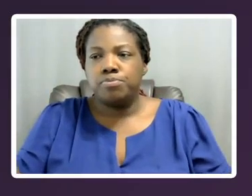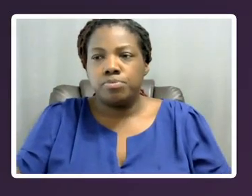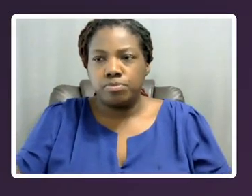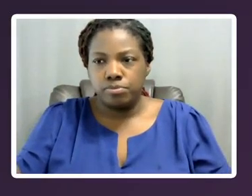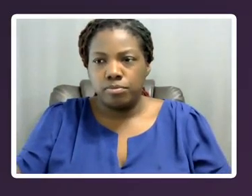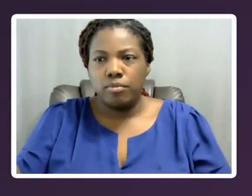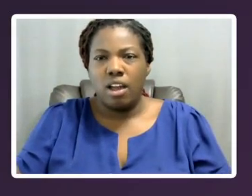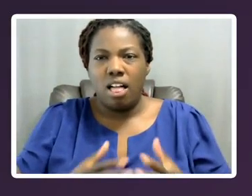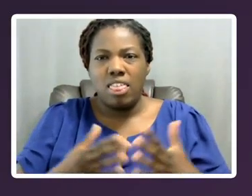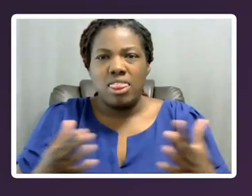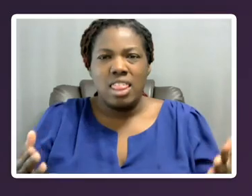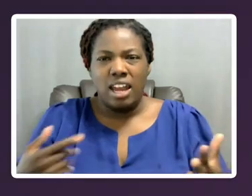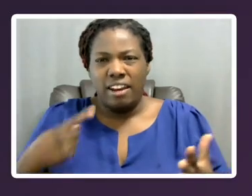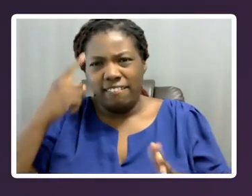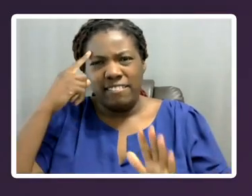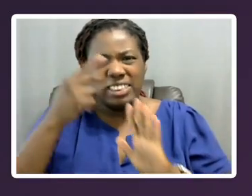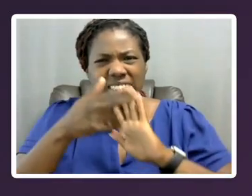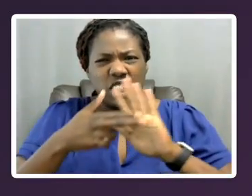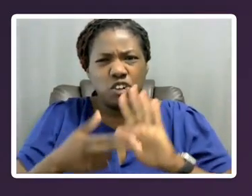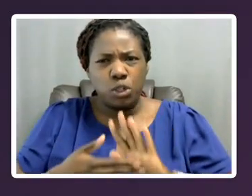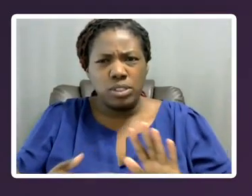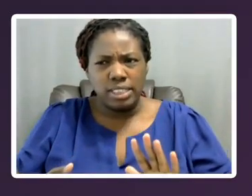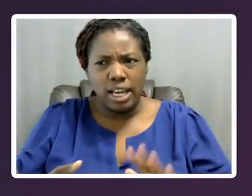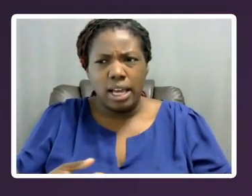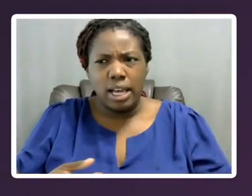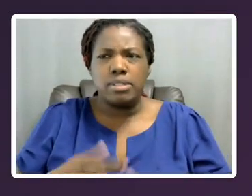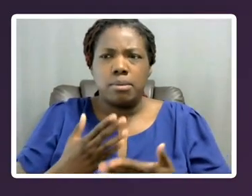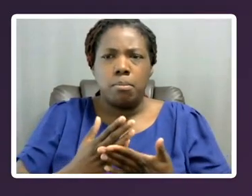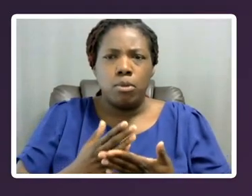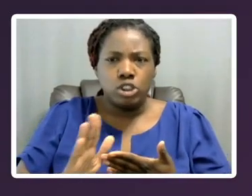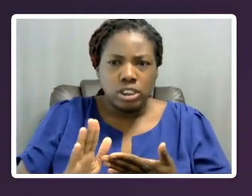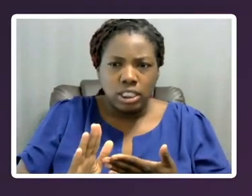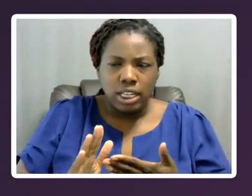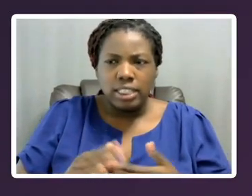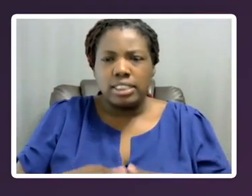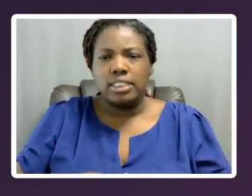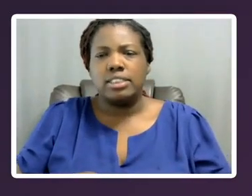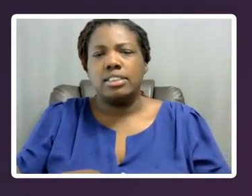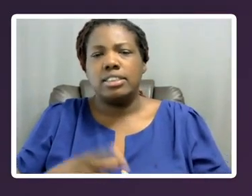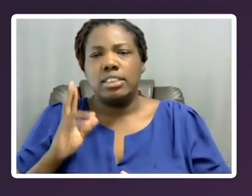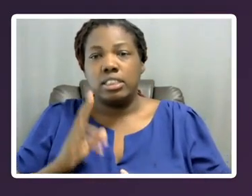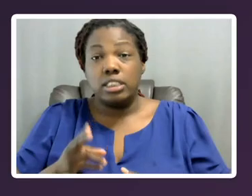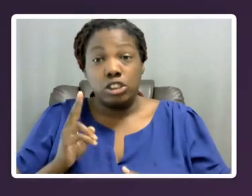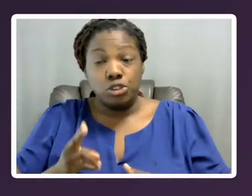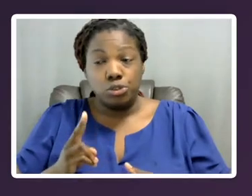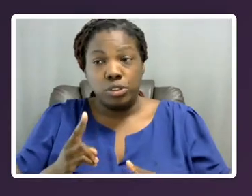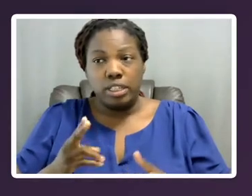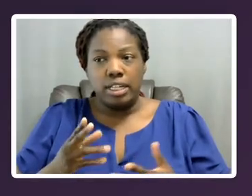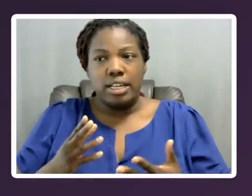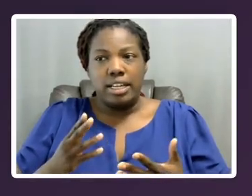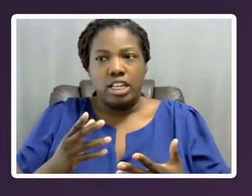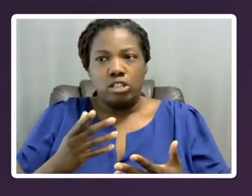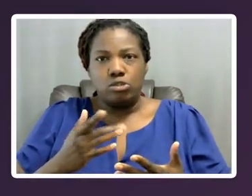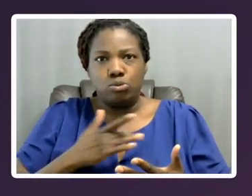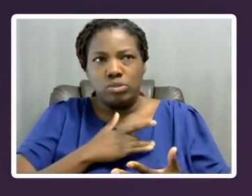a source of marginalizing Wampanoag history. It's a source of forgetting. Some acknowledge